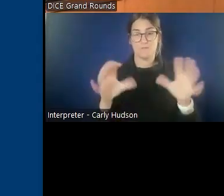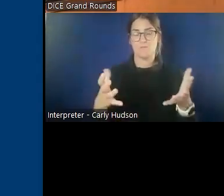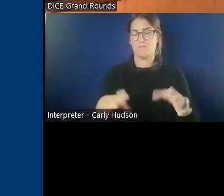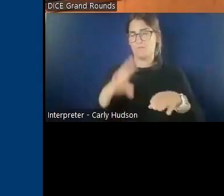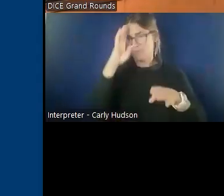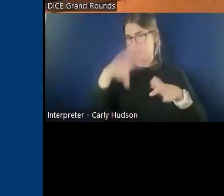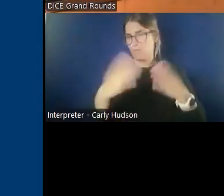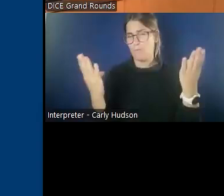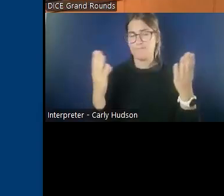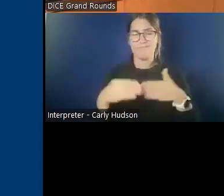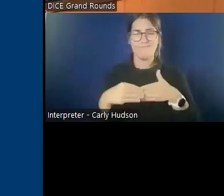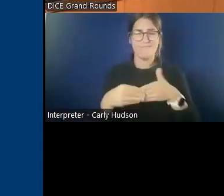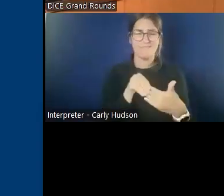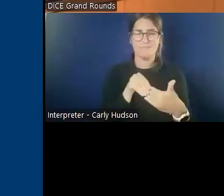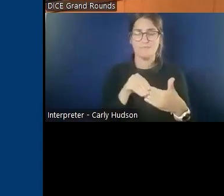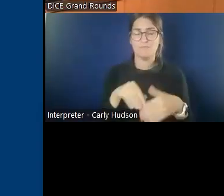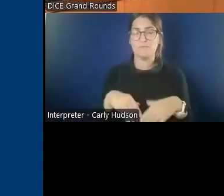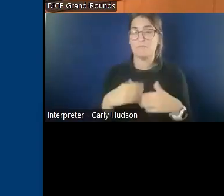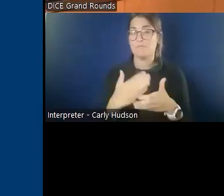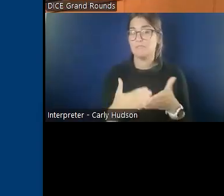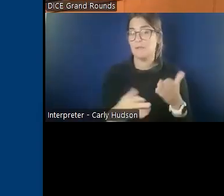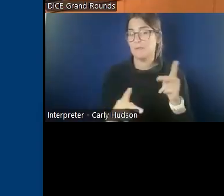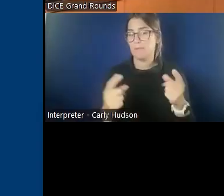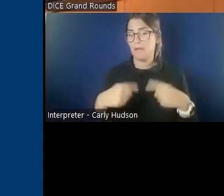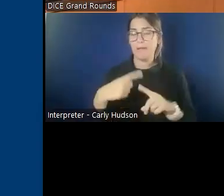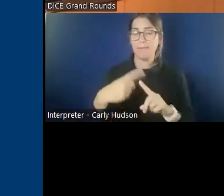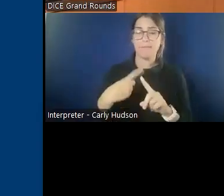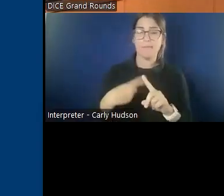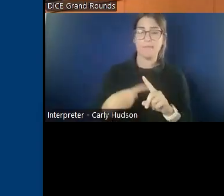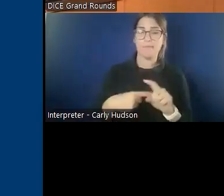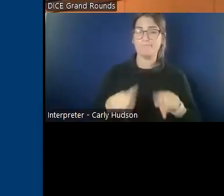some folks are coming every month on a regular basis other folks kind of join